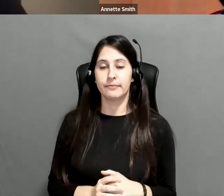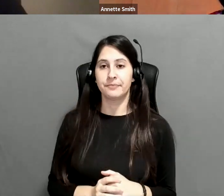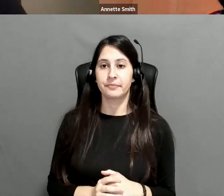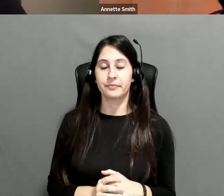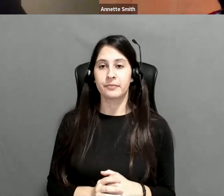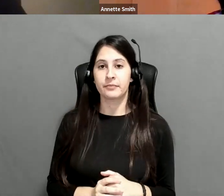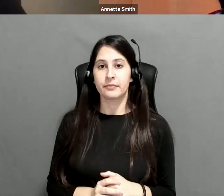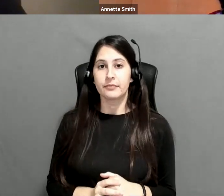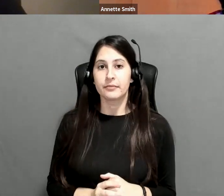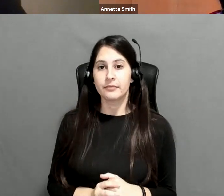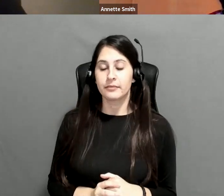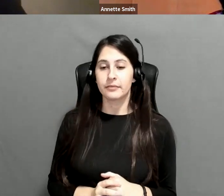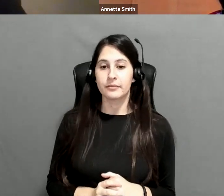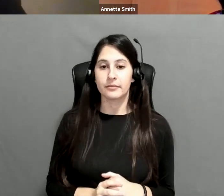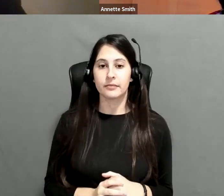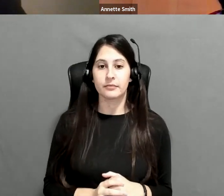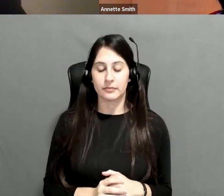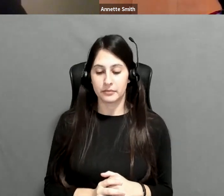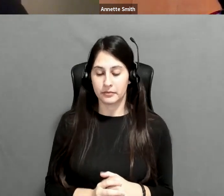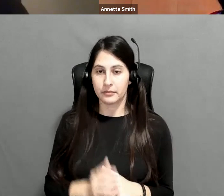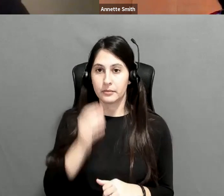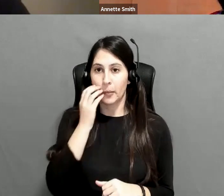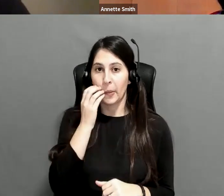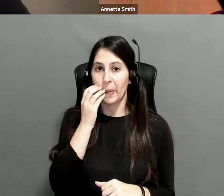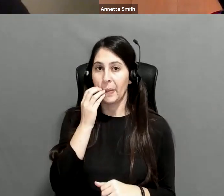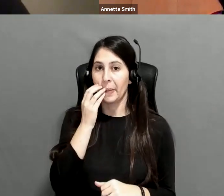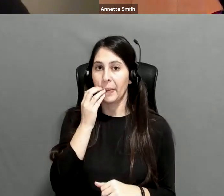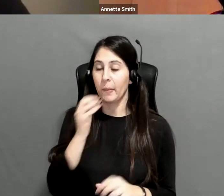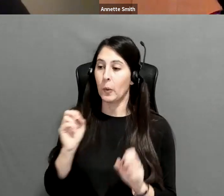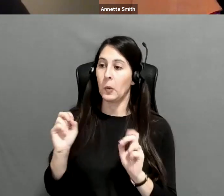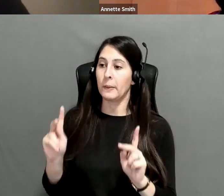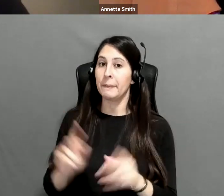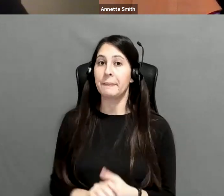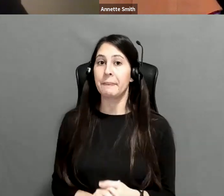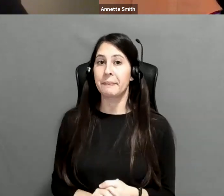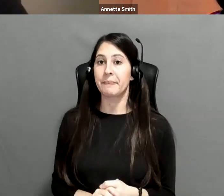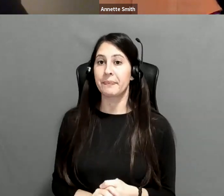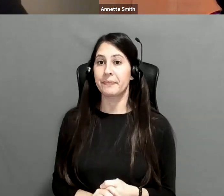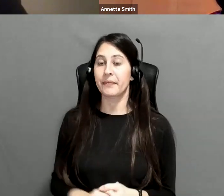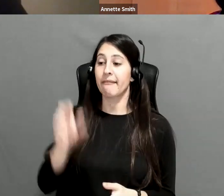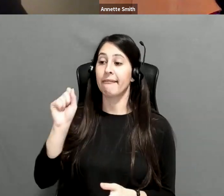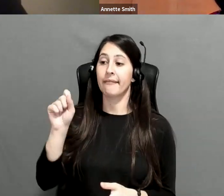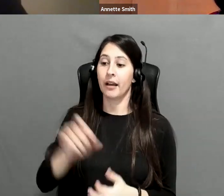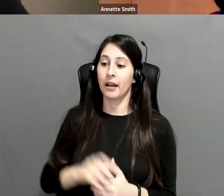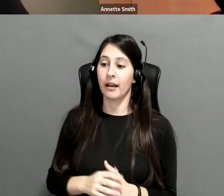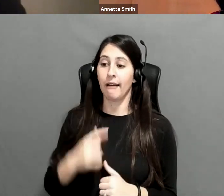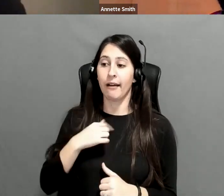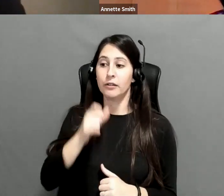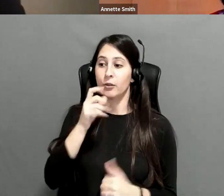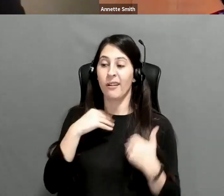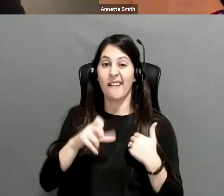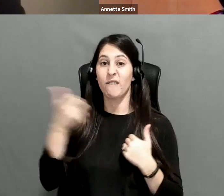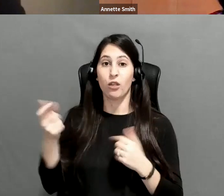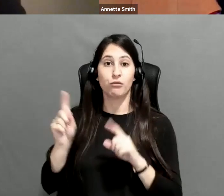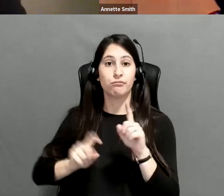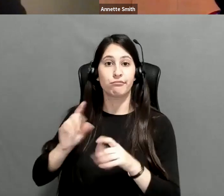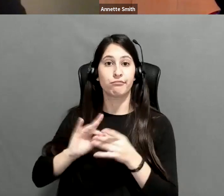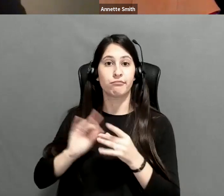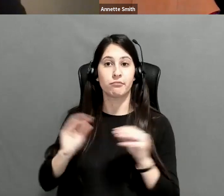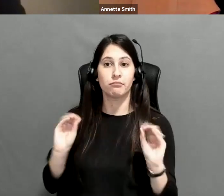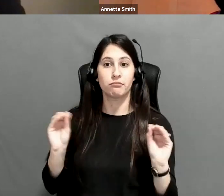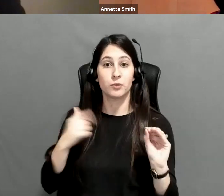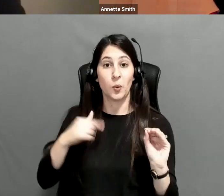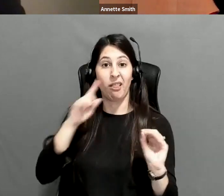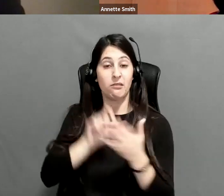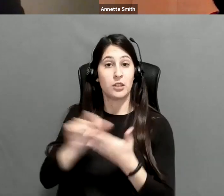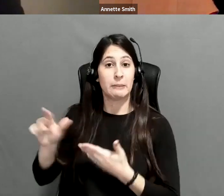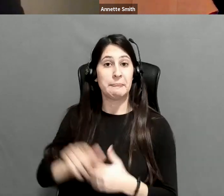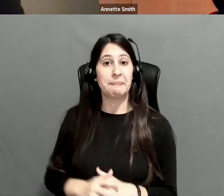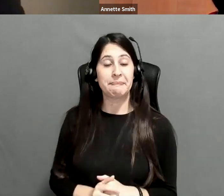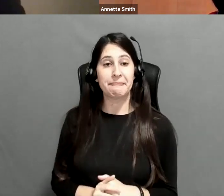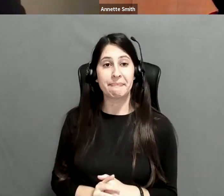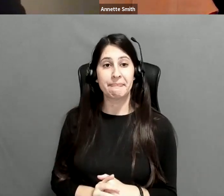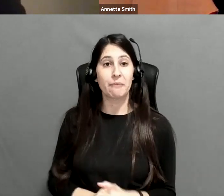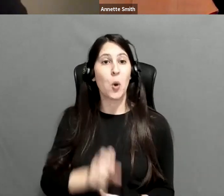I don't think I missed any